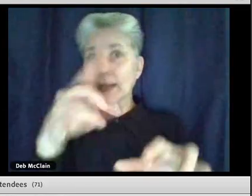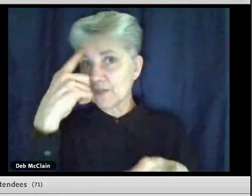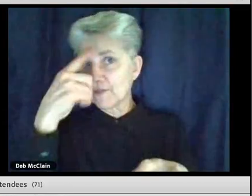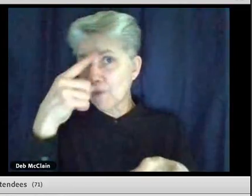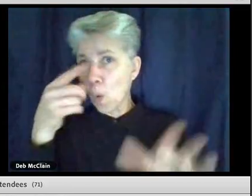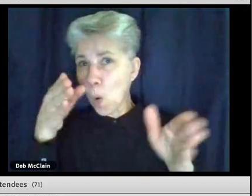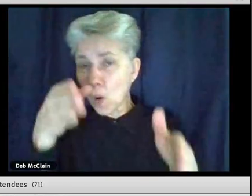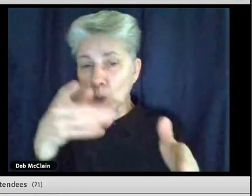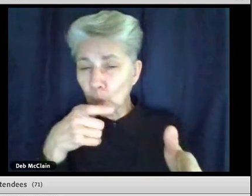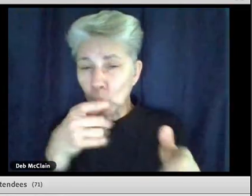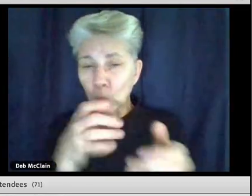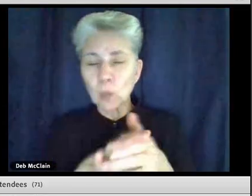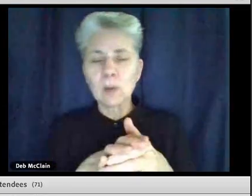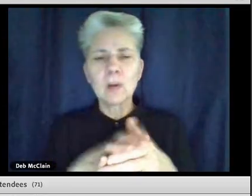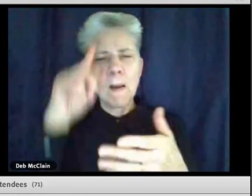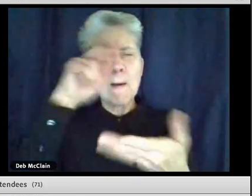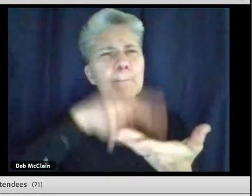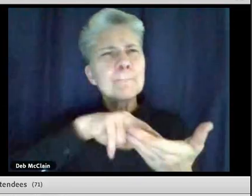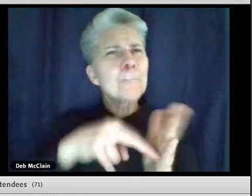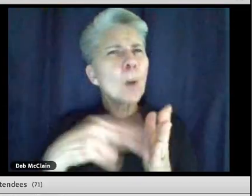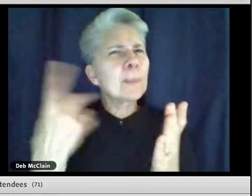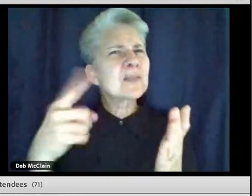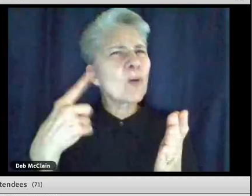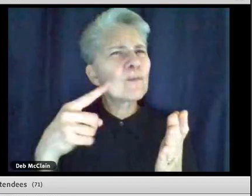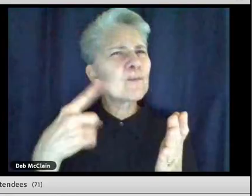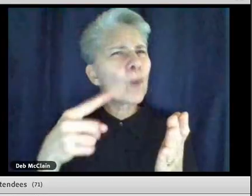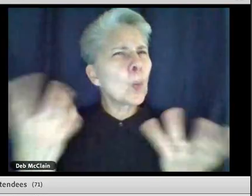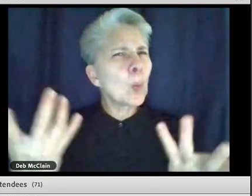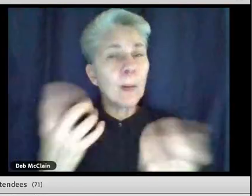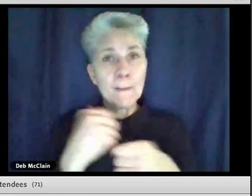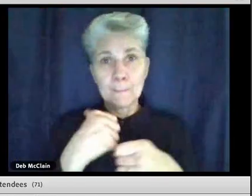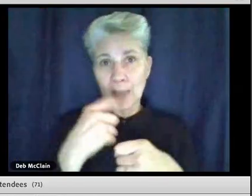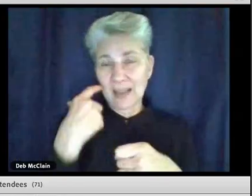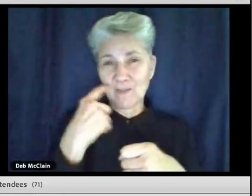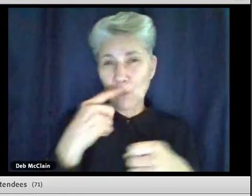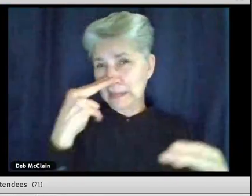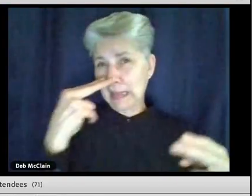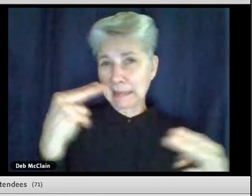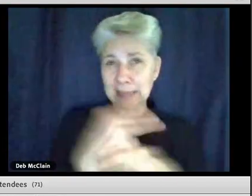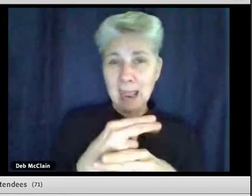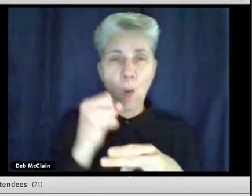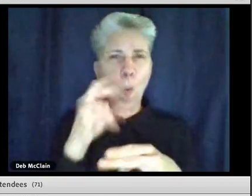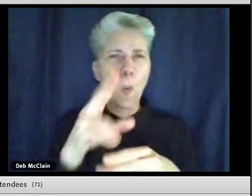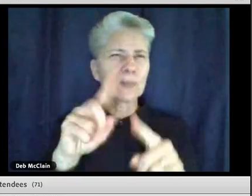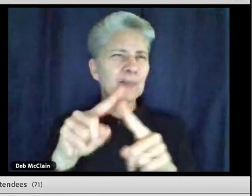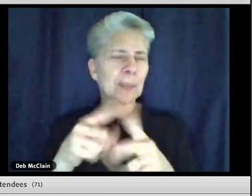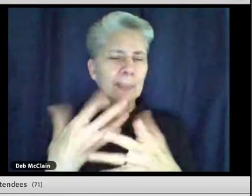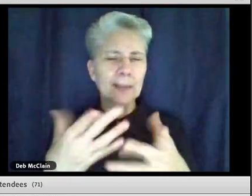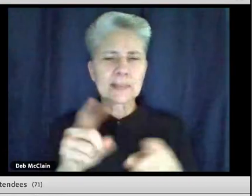You know, what's the context of this? Who's the intended audience? What's the purpose? Why was this made?